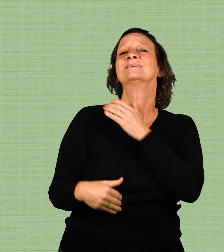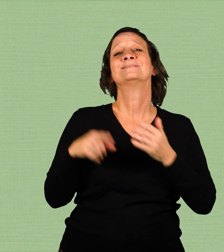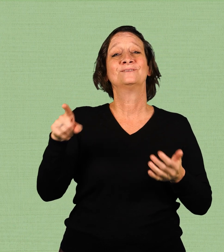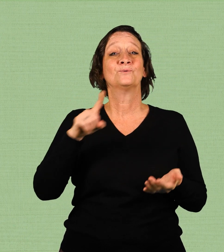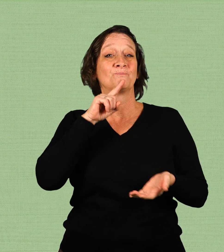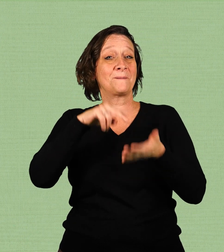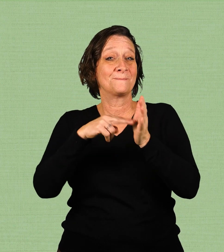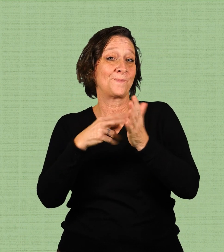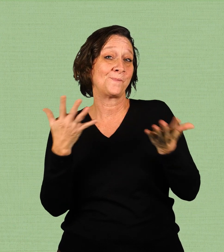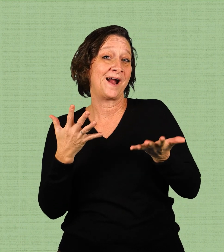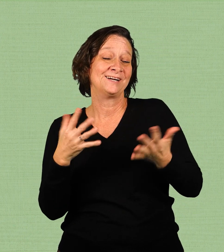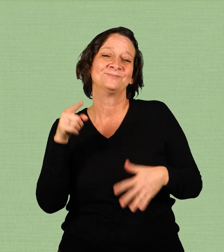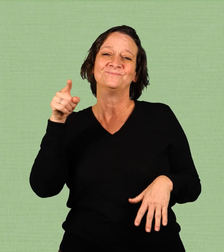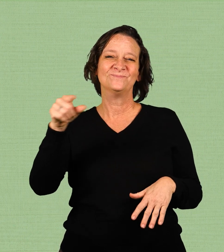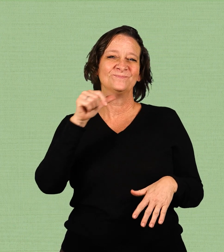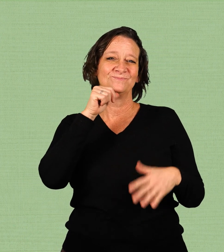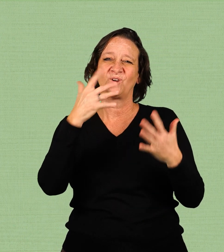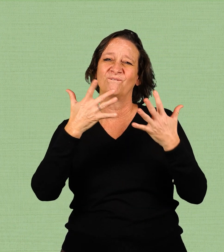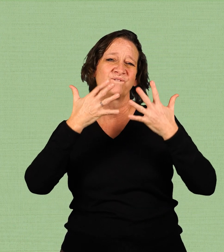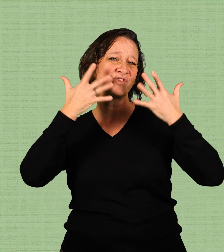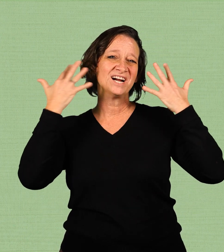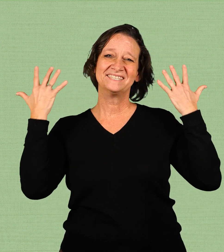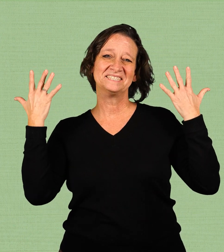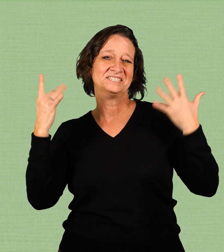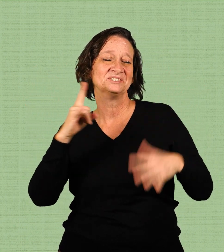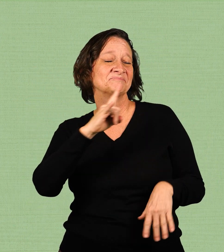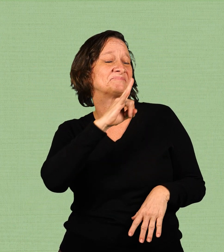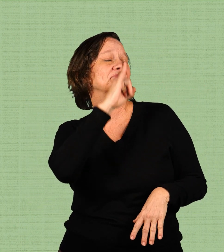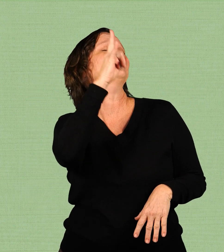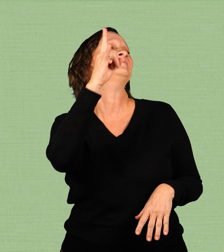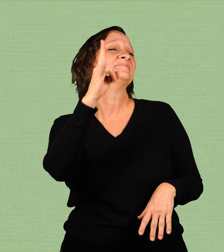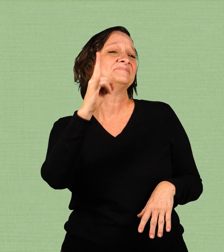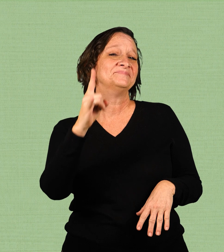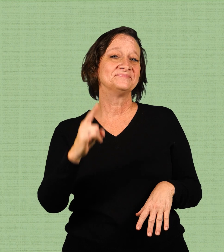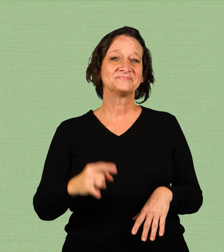she really means that she was unfriendly to someone.